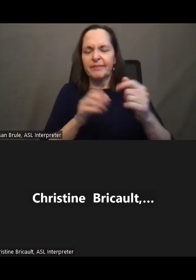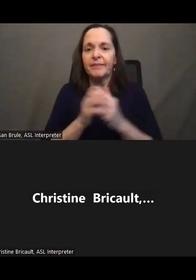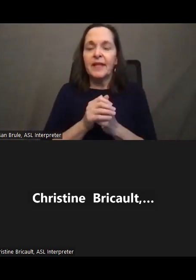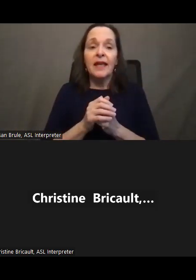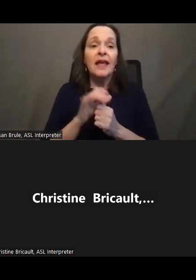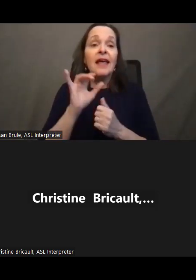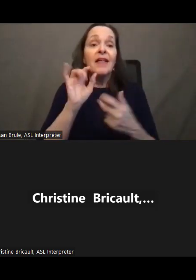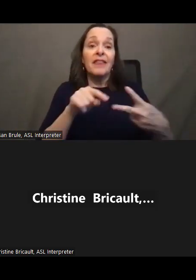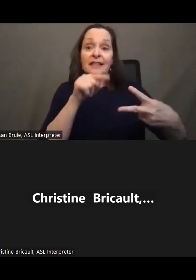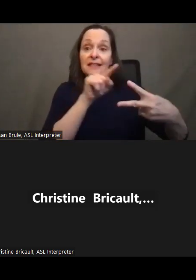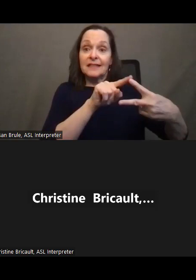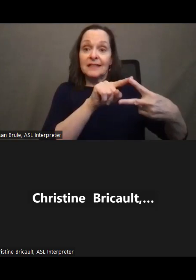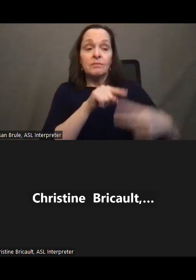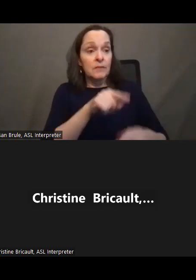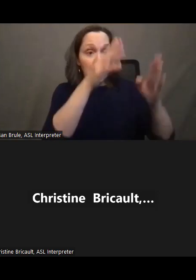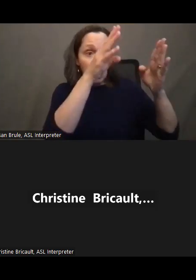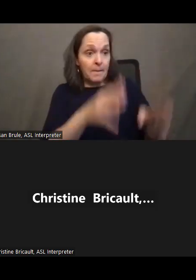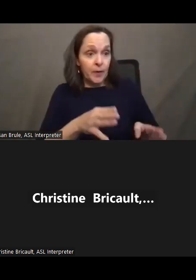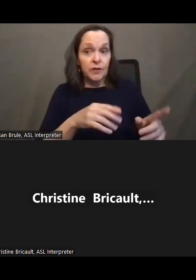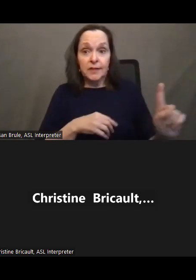qualified individuals on the basis of disability